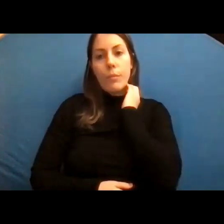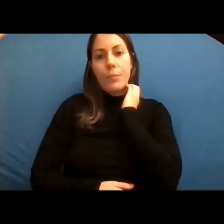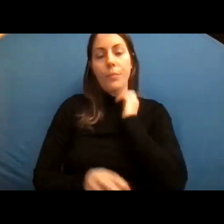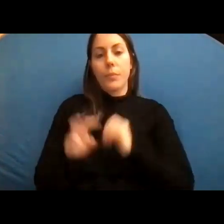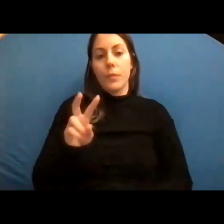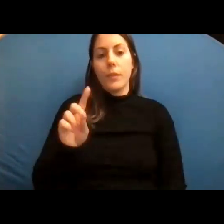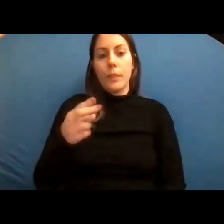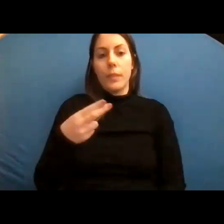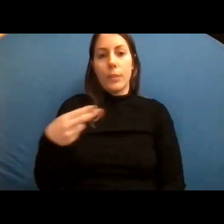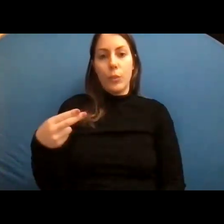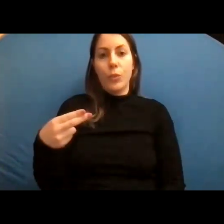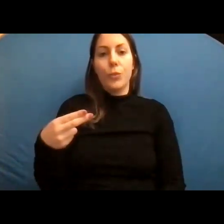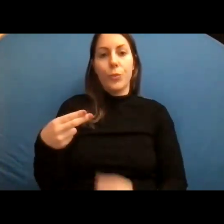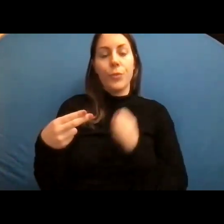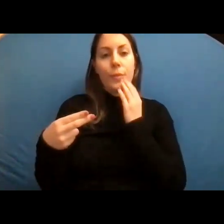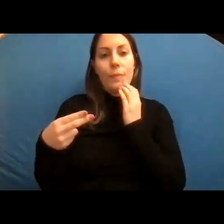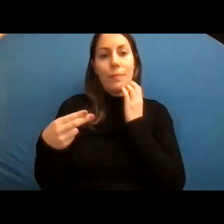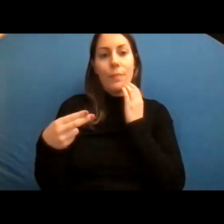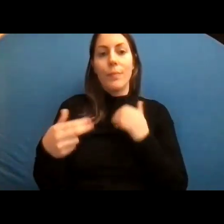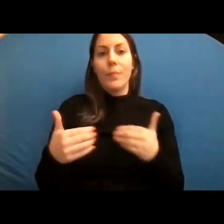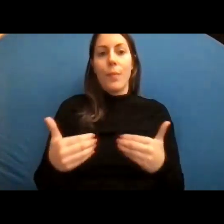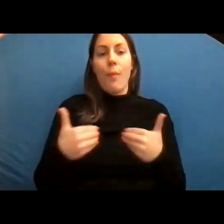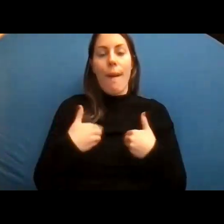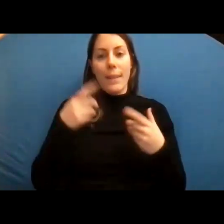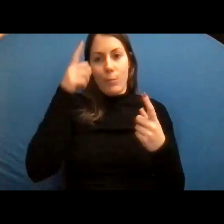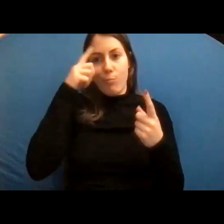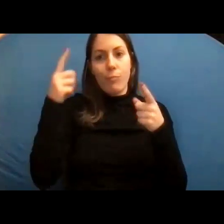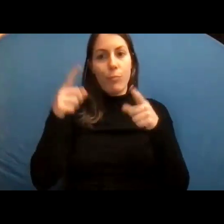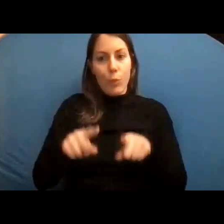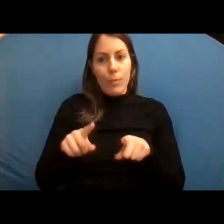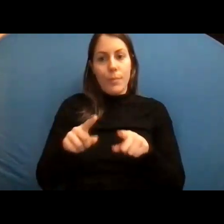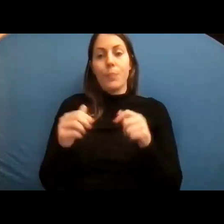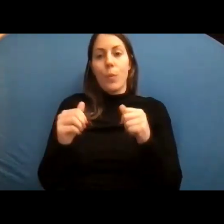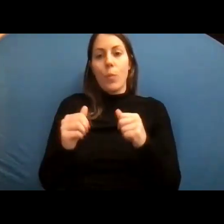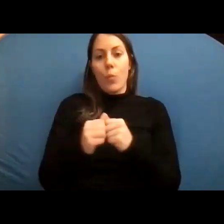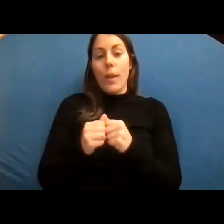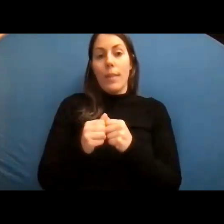it. Okay. So VDDHH has an